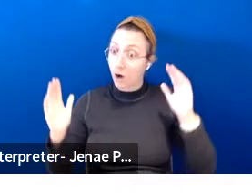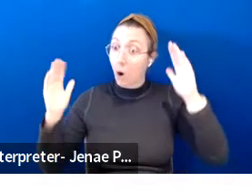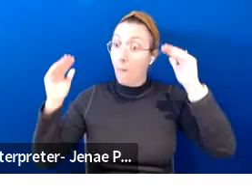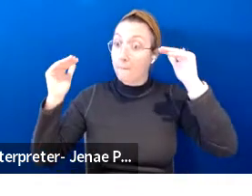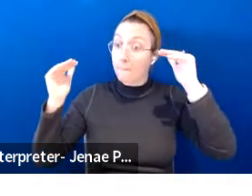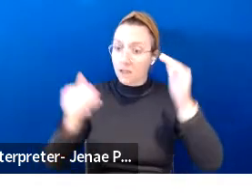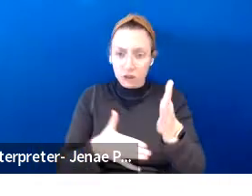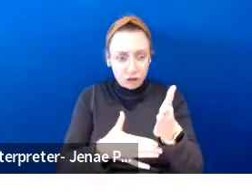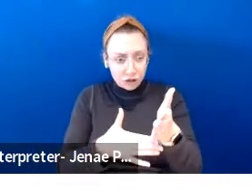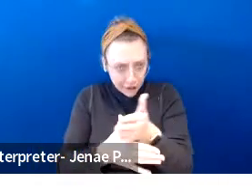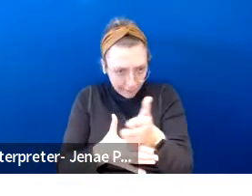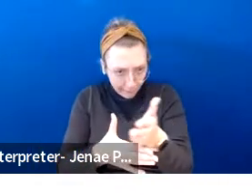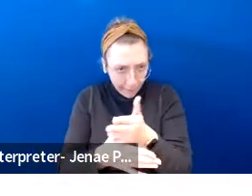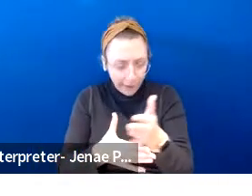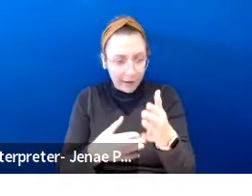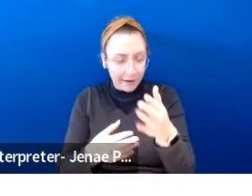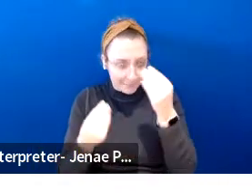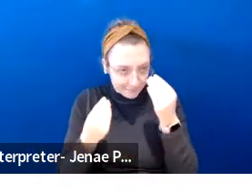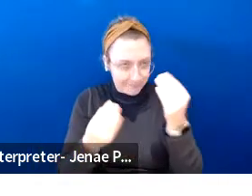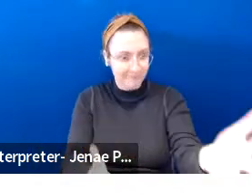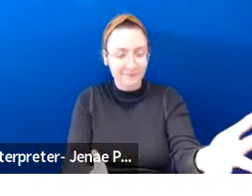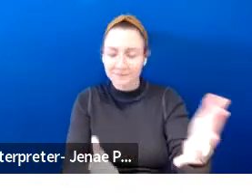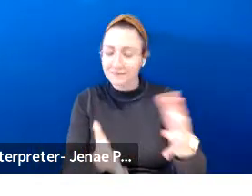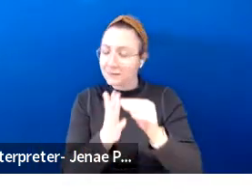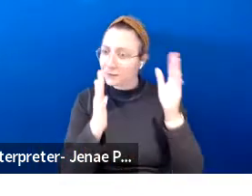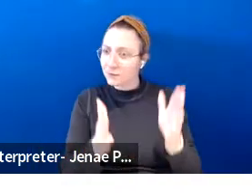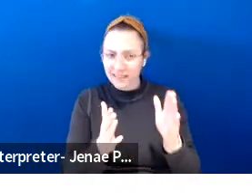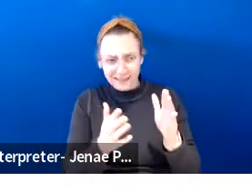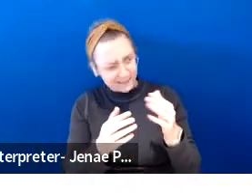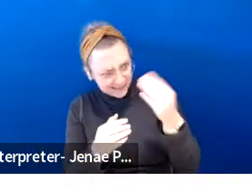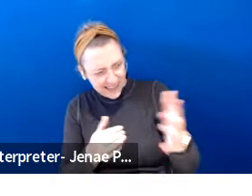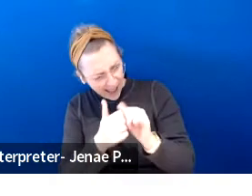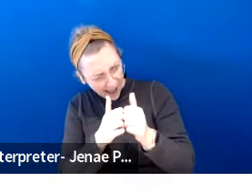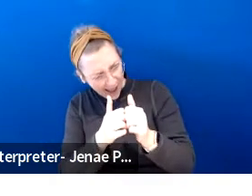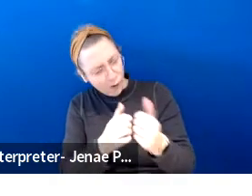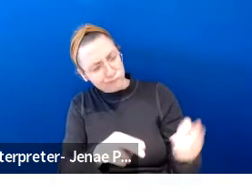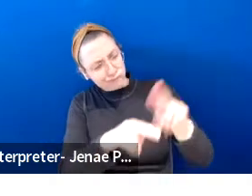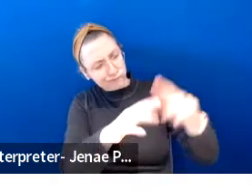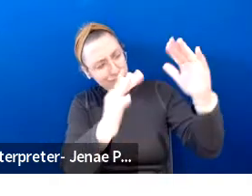or let our students know how to gain hope for themselves, then they'll do better.